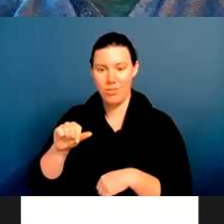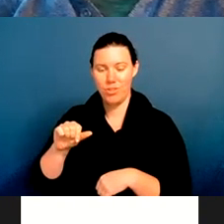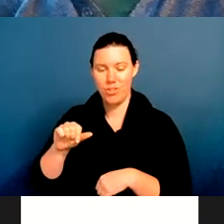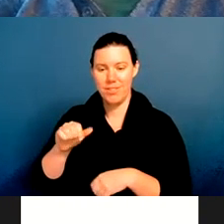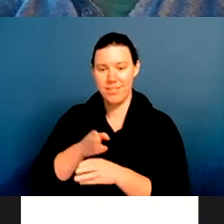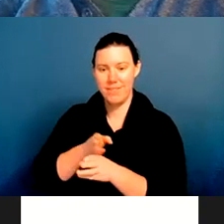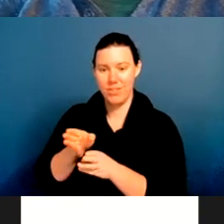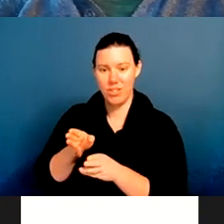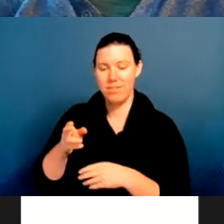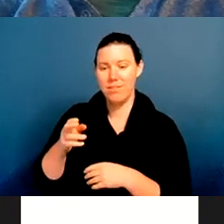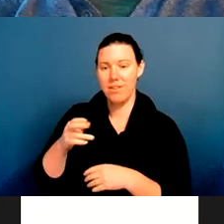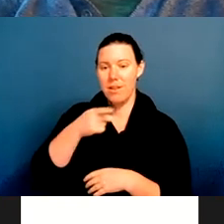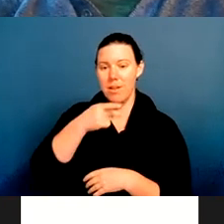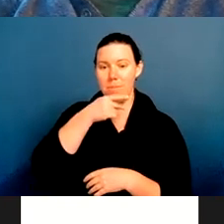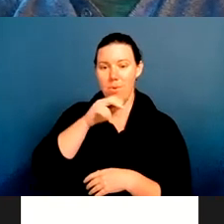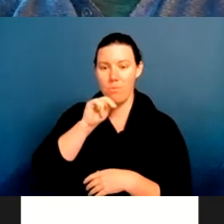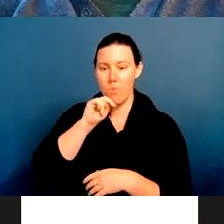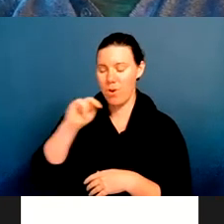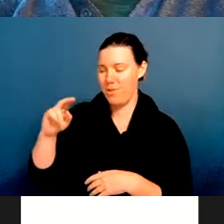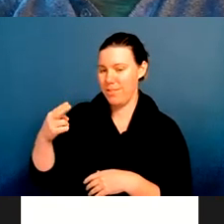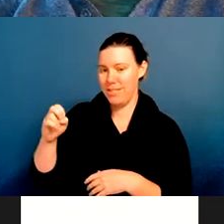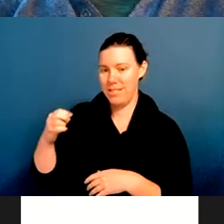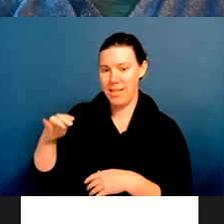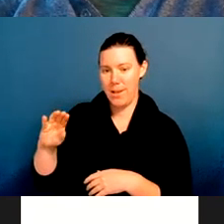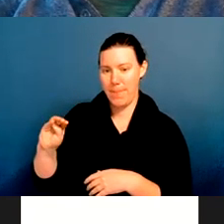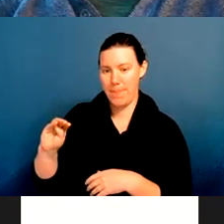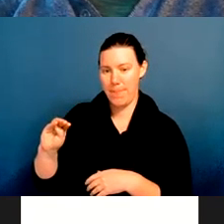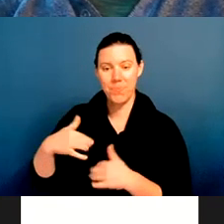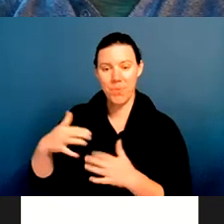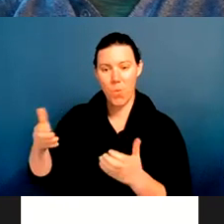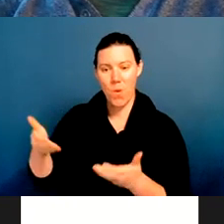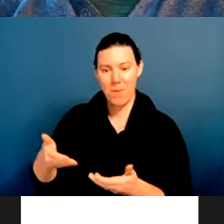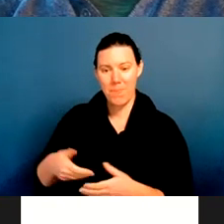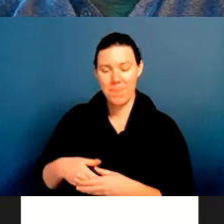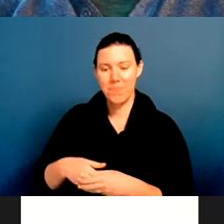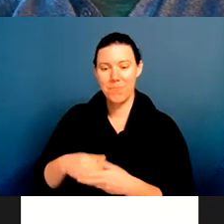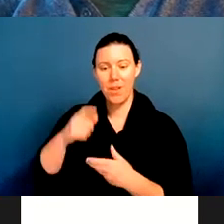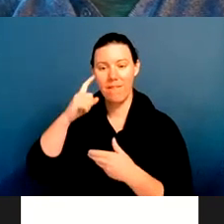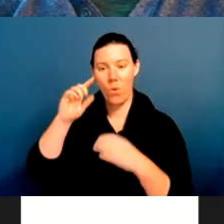And, well, I wanna welcome everybody to be here. For Zoom, as you could probably tell if you tried to talk,